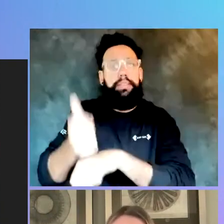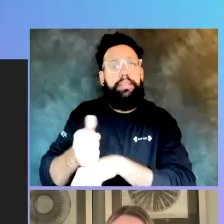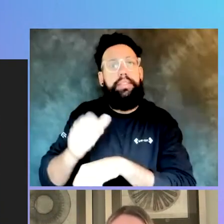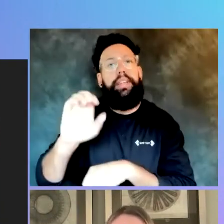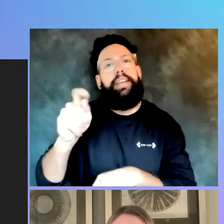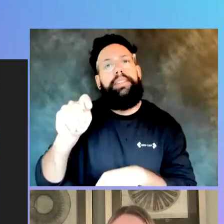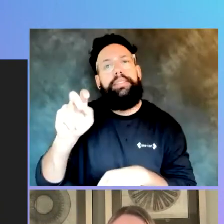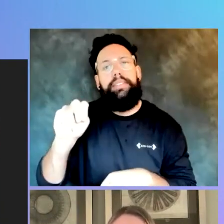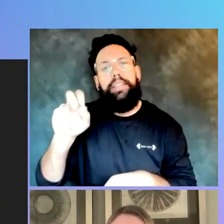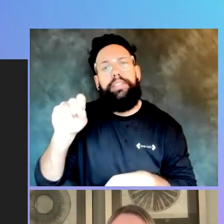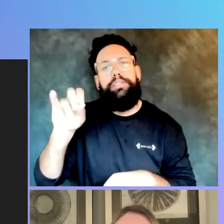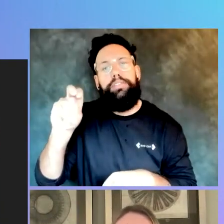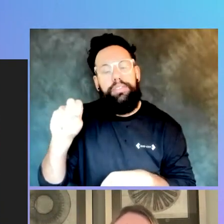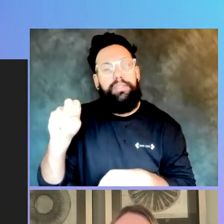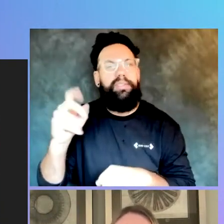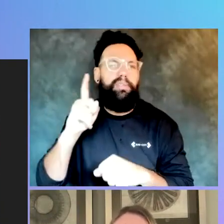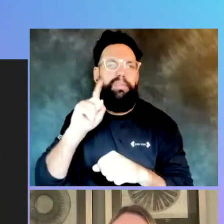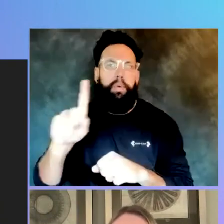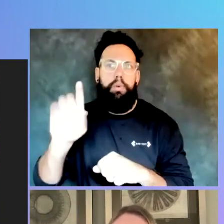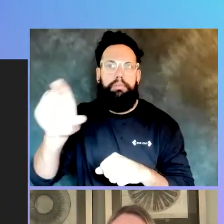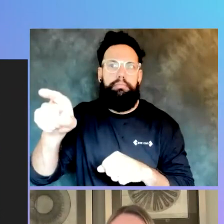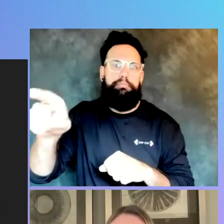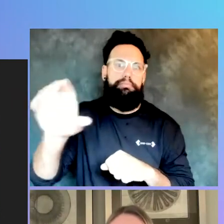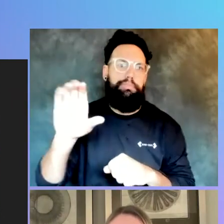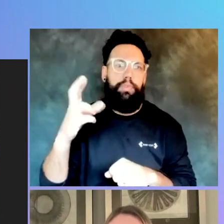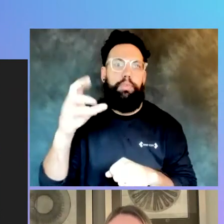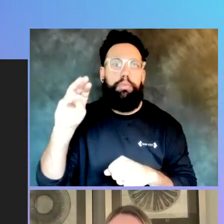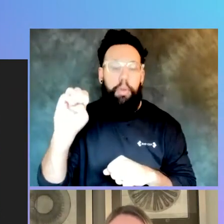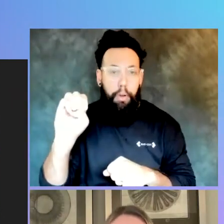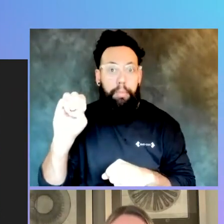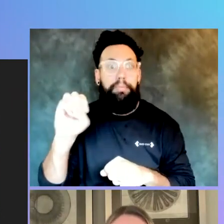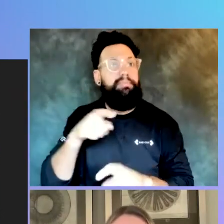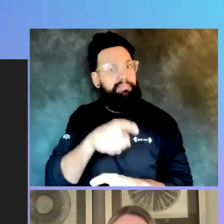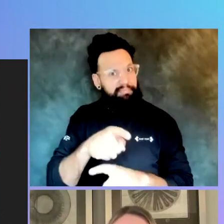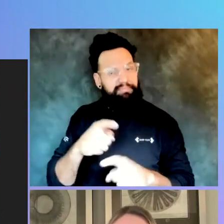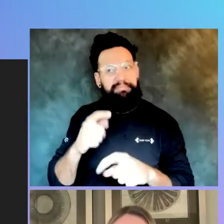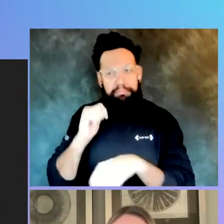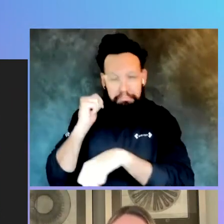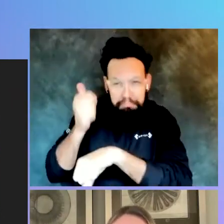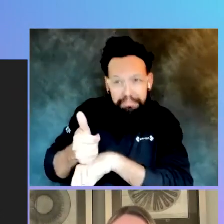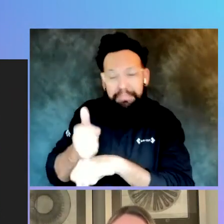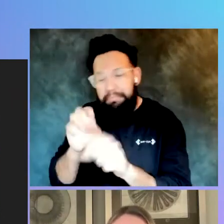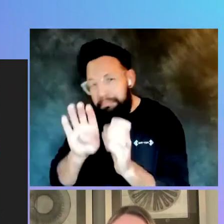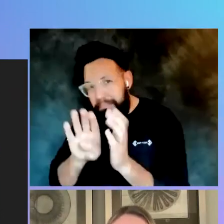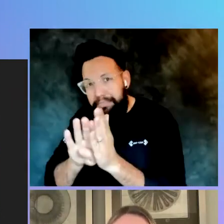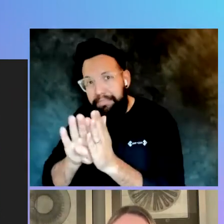readability for his friends from scoping to browser integration, Jesse was able to complete that